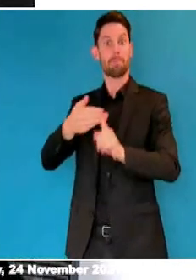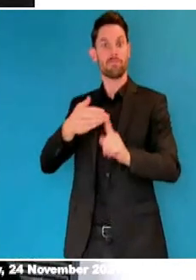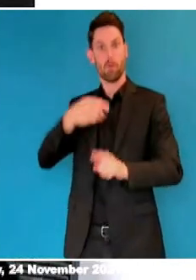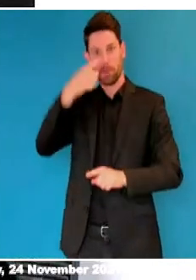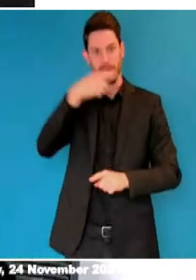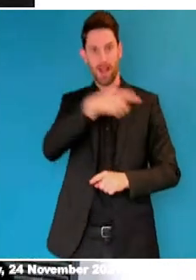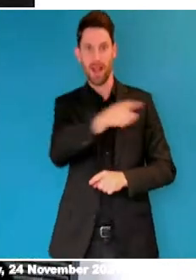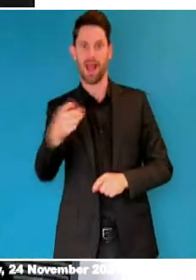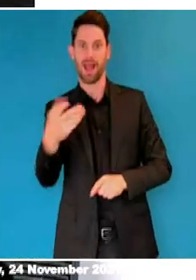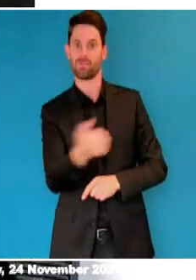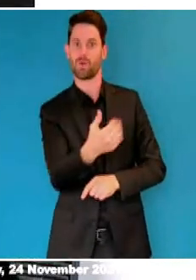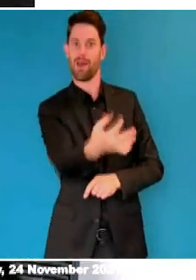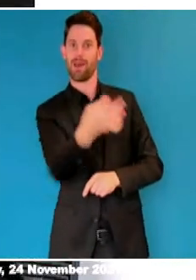Yes.